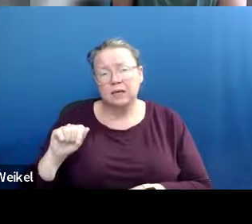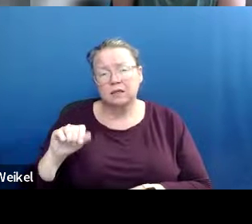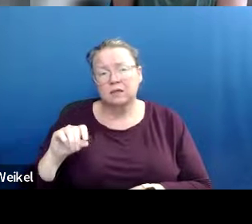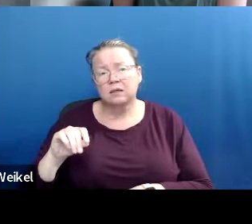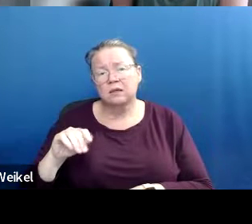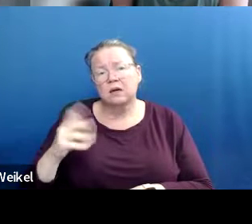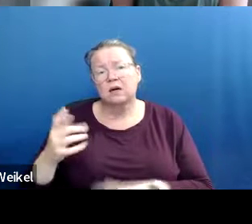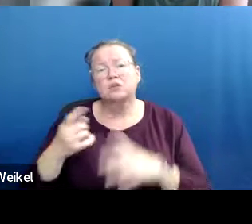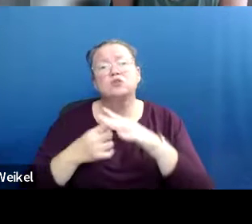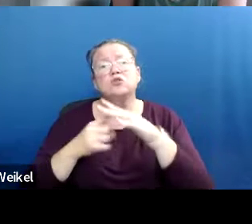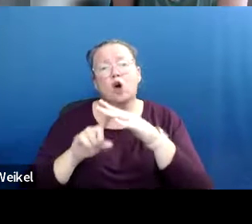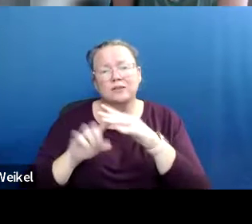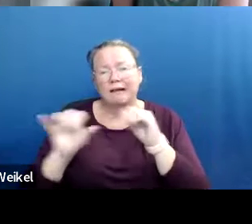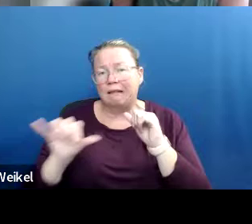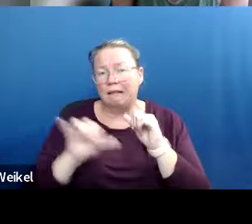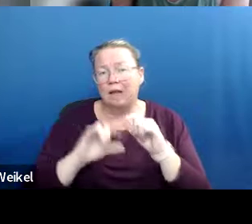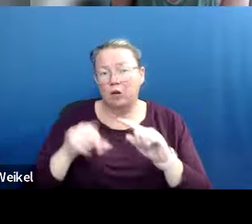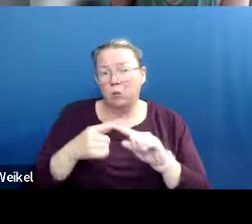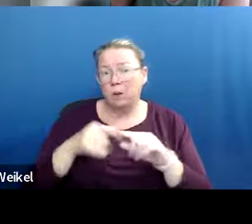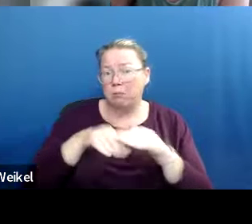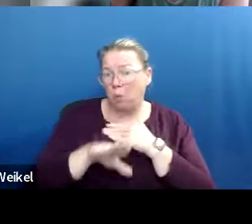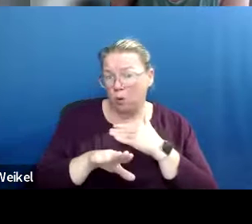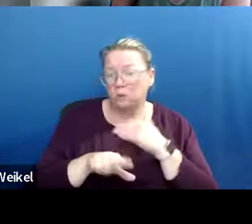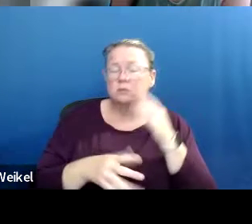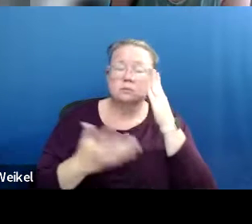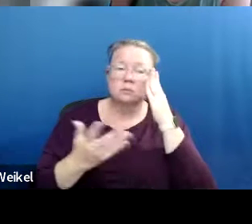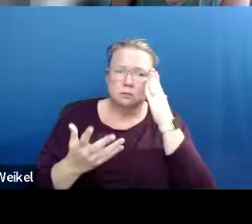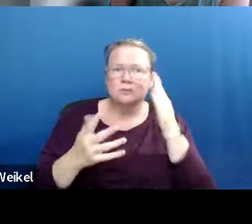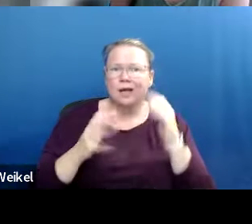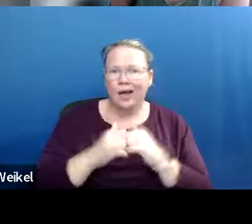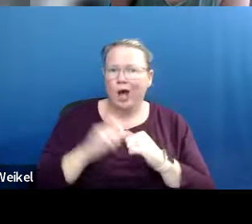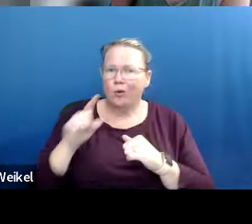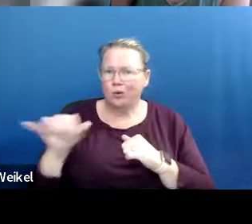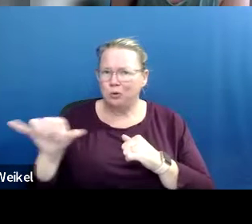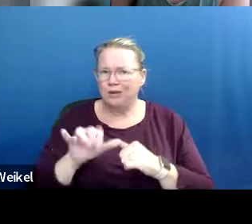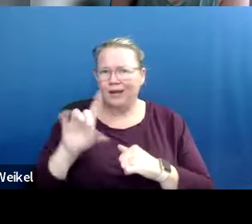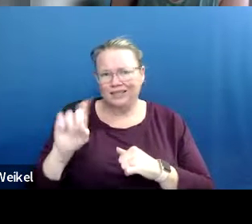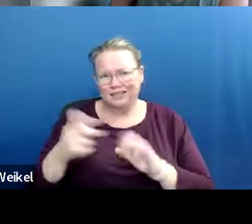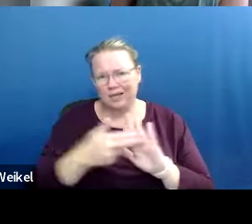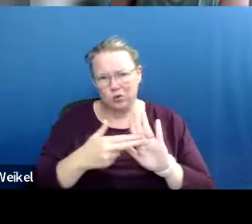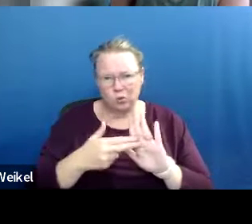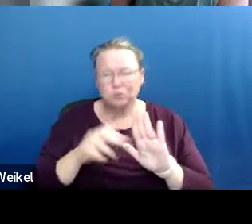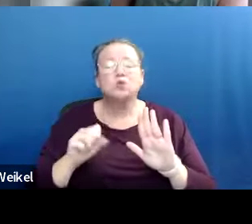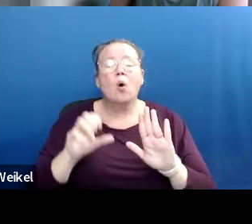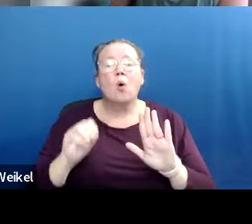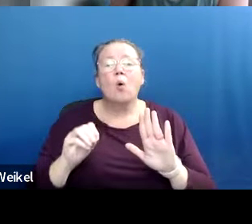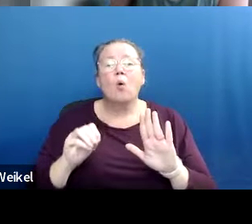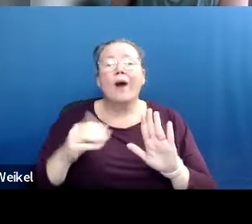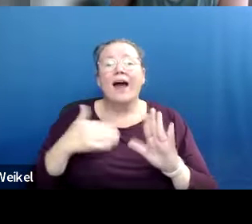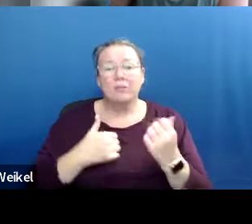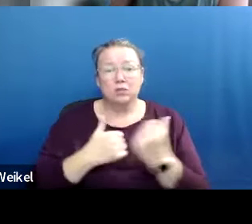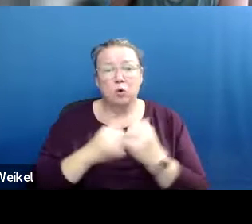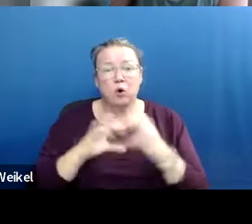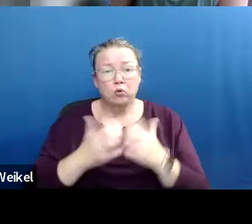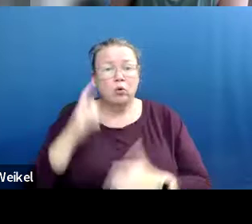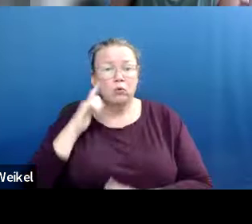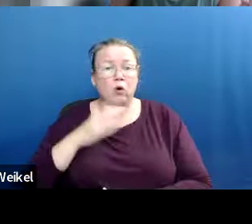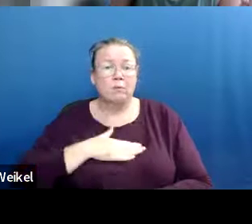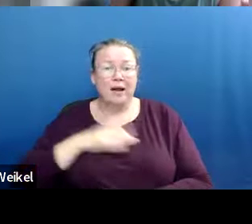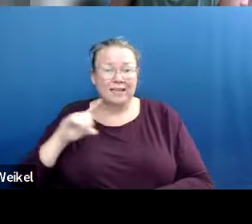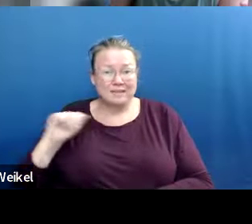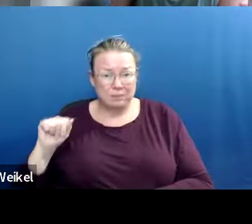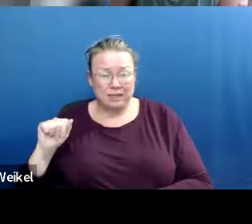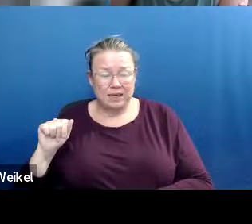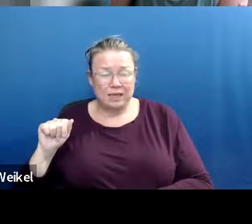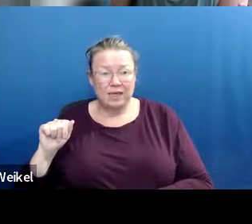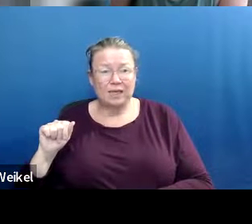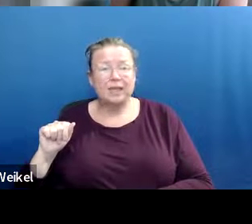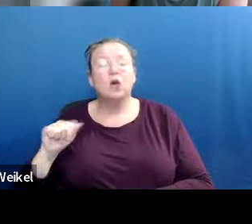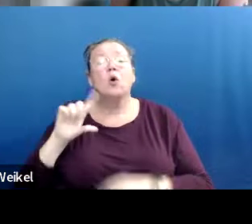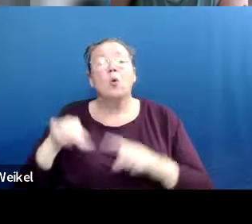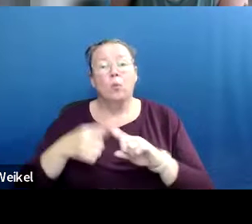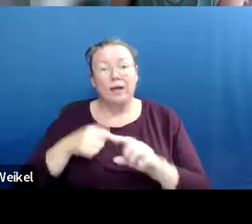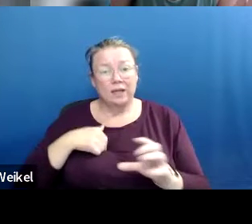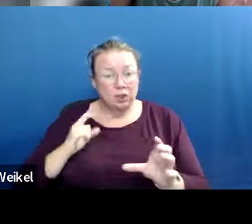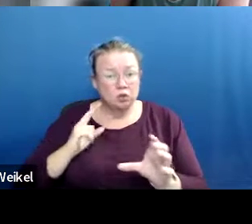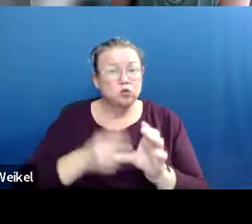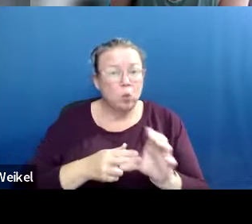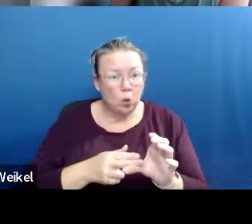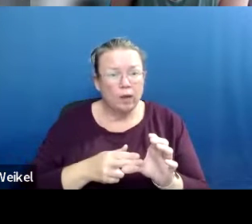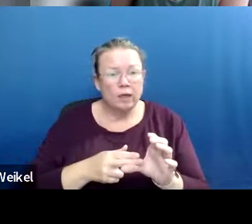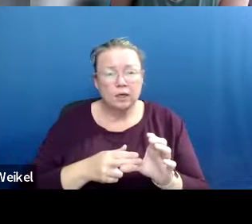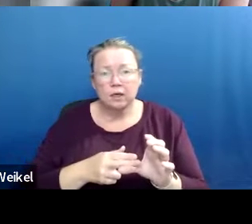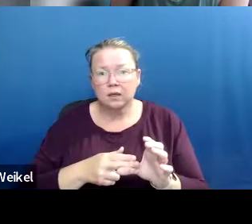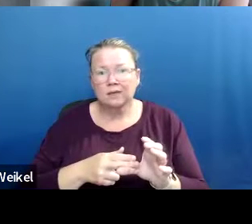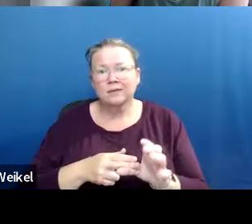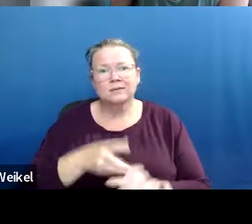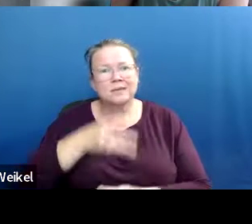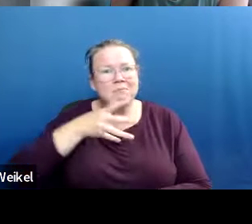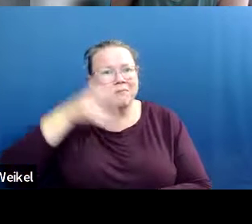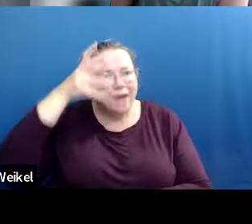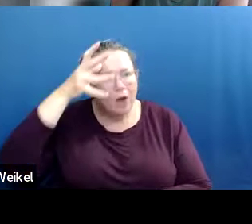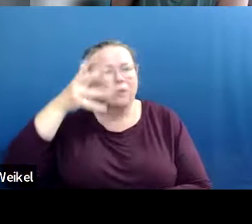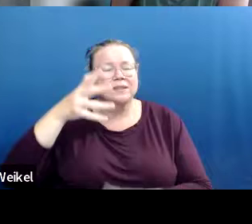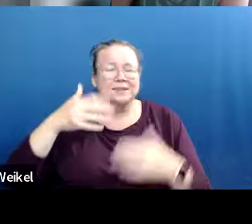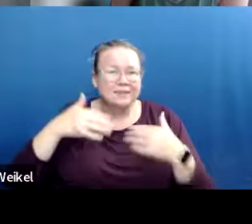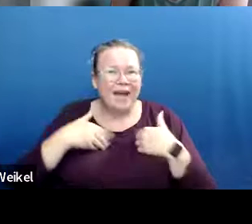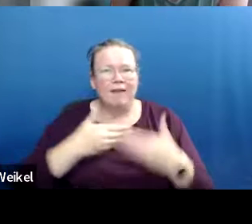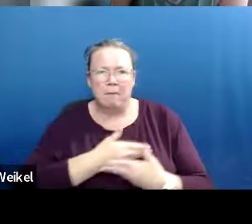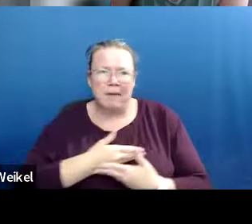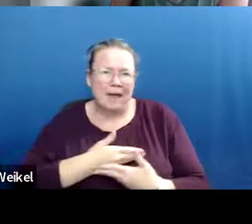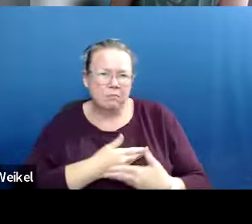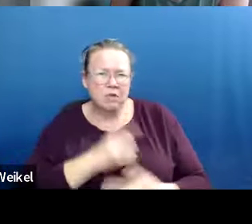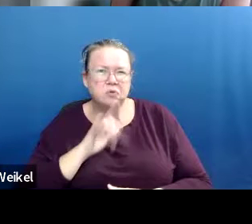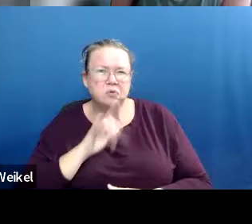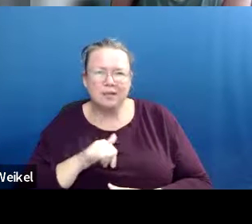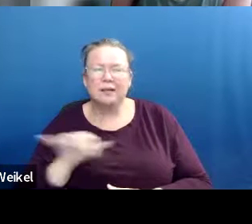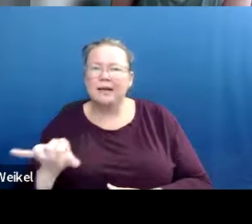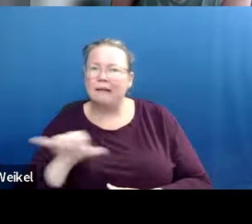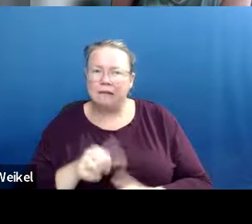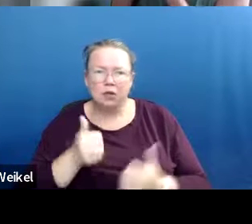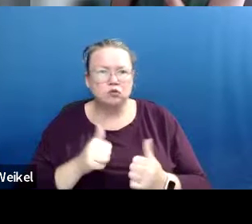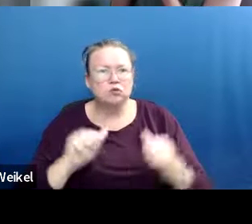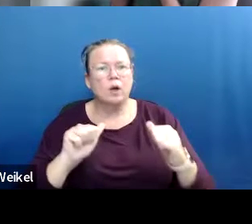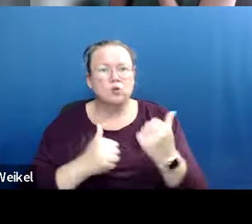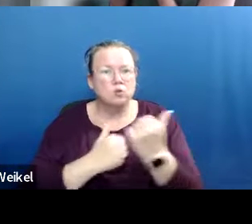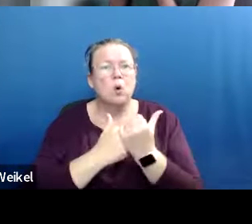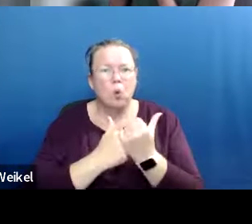Harm (He/Him): starts like when you're born. That's how you're kind of like diagnosed. So there is a a support group for my disability. And when I joined it, it's just all parents of like the the babies, essentially like trying to support each other.